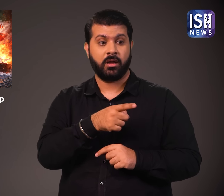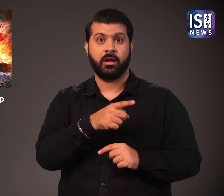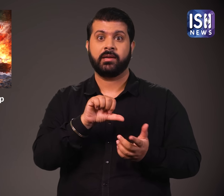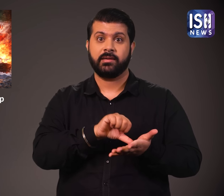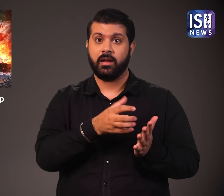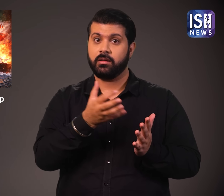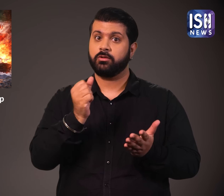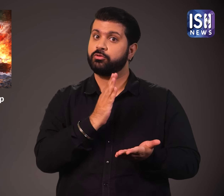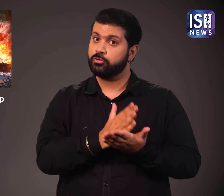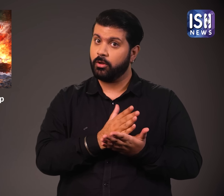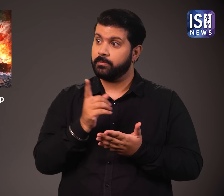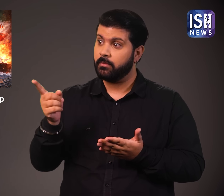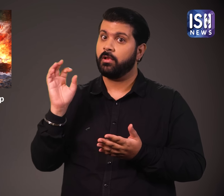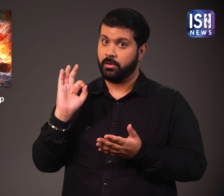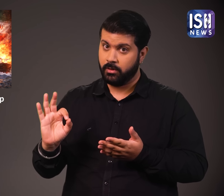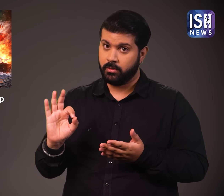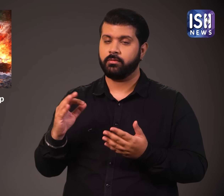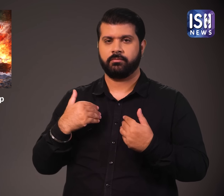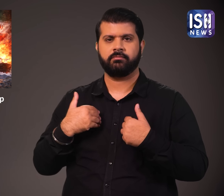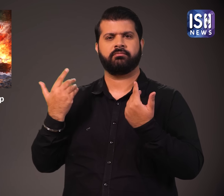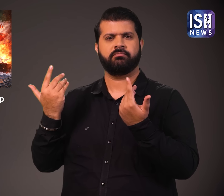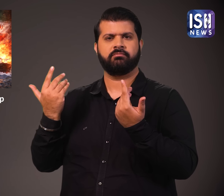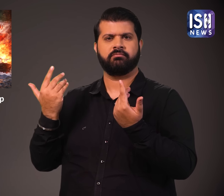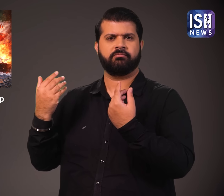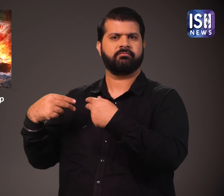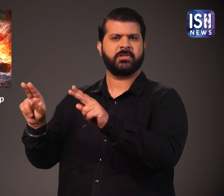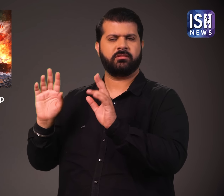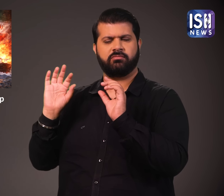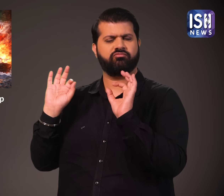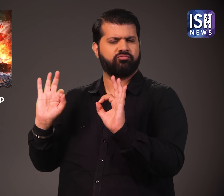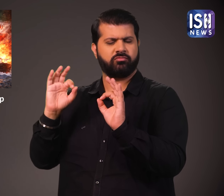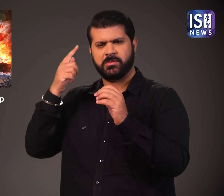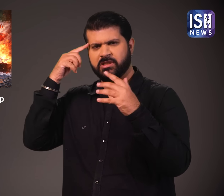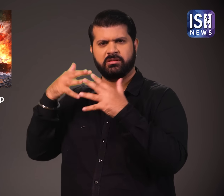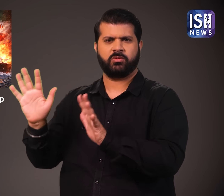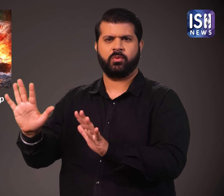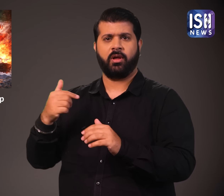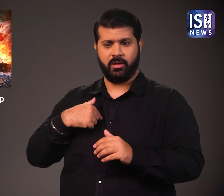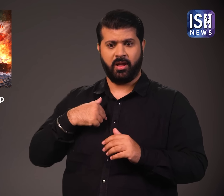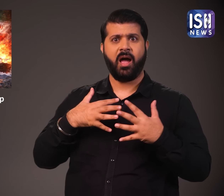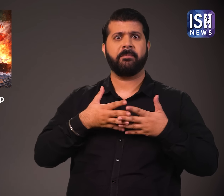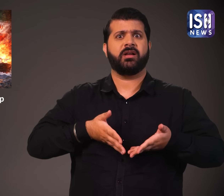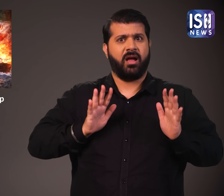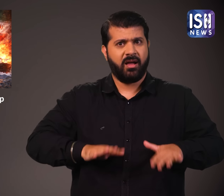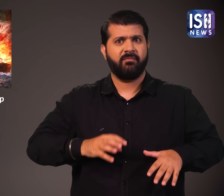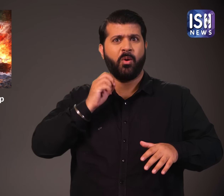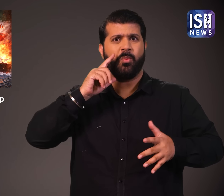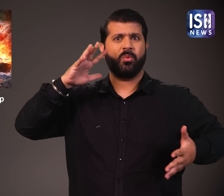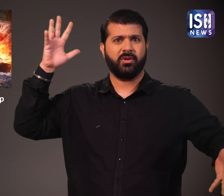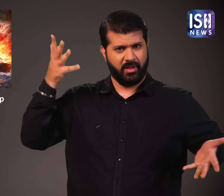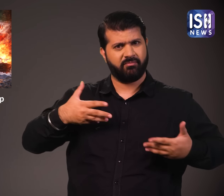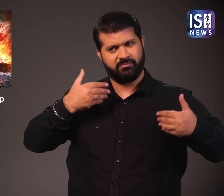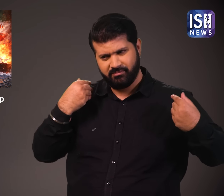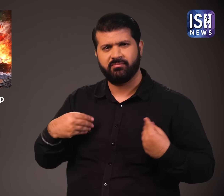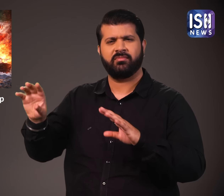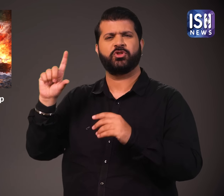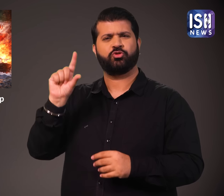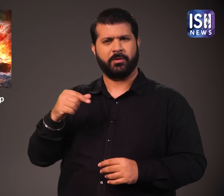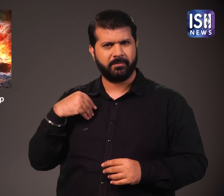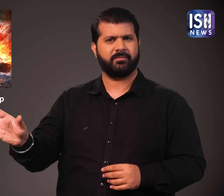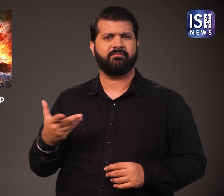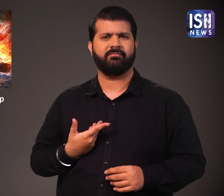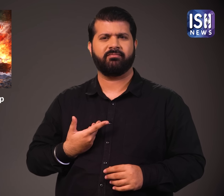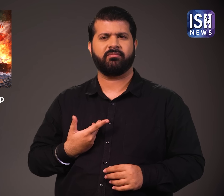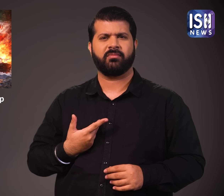If China stops, the U.S. has offered to reduce pressure and allow China to buy oil from the U.S. at a cheaper rate.